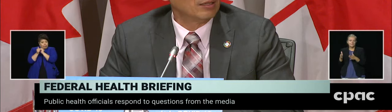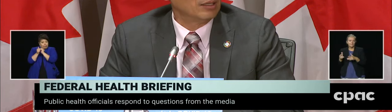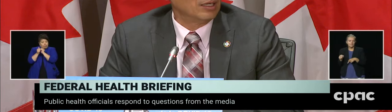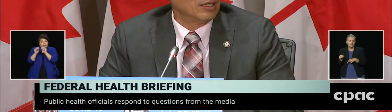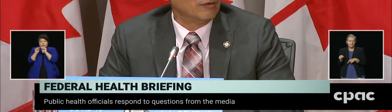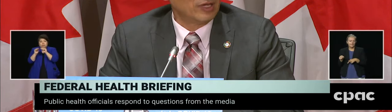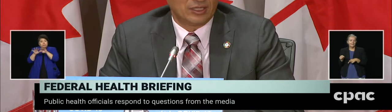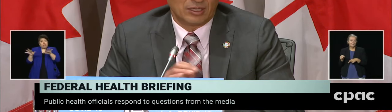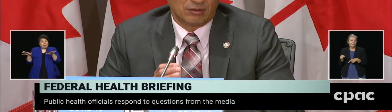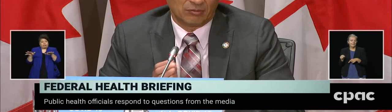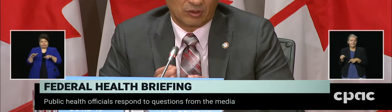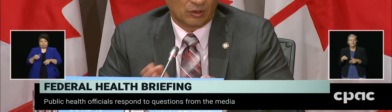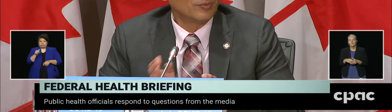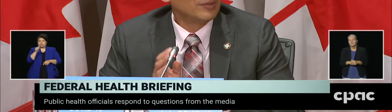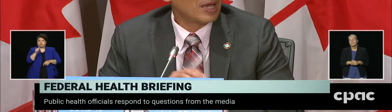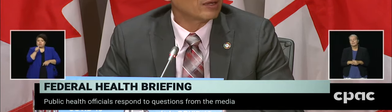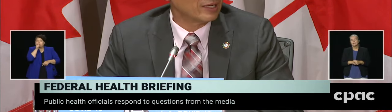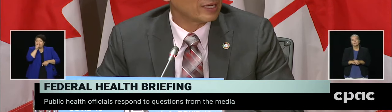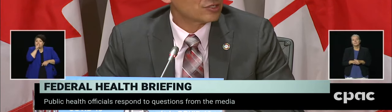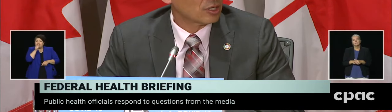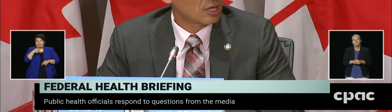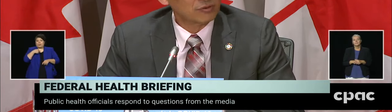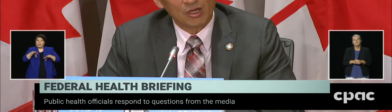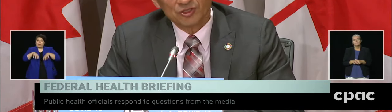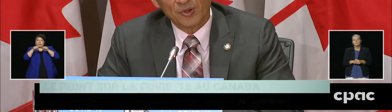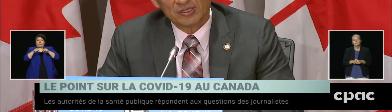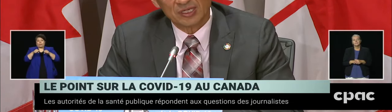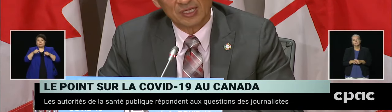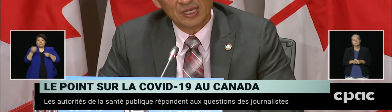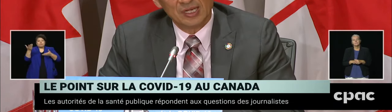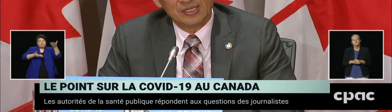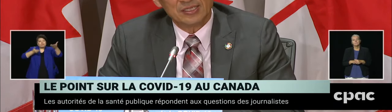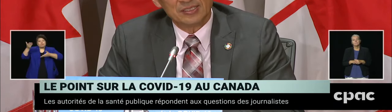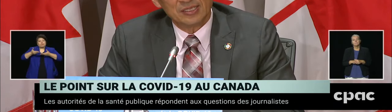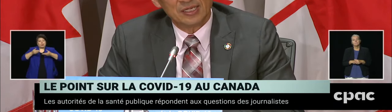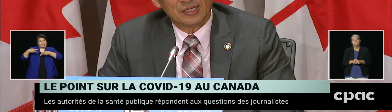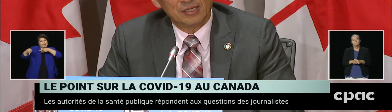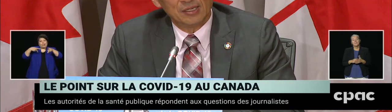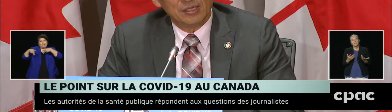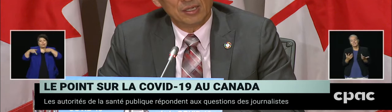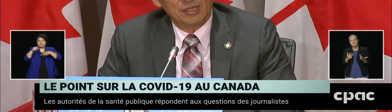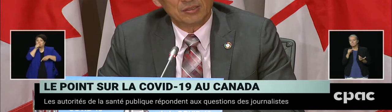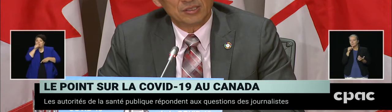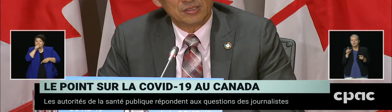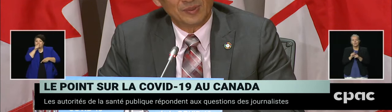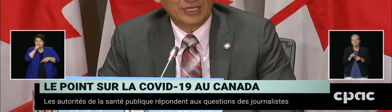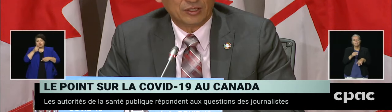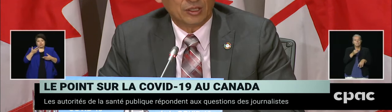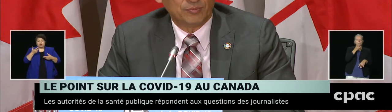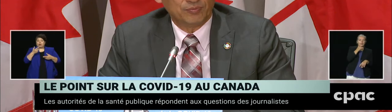SPREAD MAY BE HAPPENING IN CROWDED PARTIES IN A PRIVATE